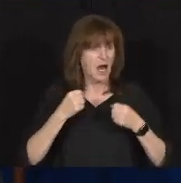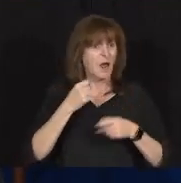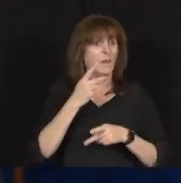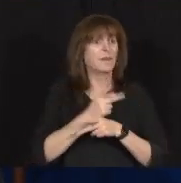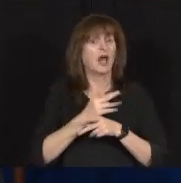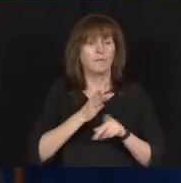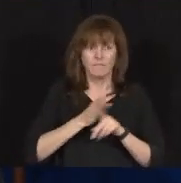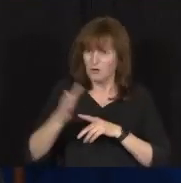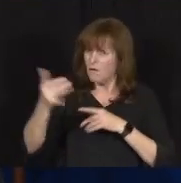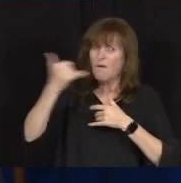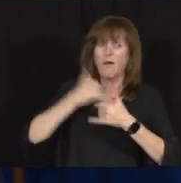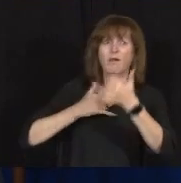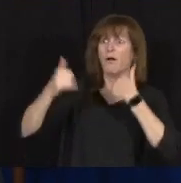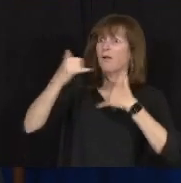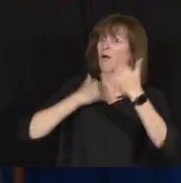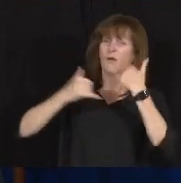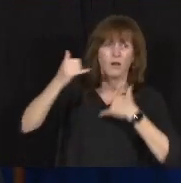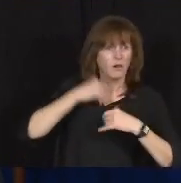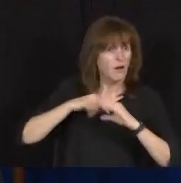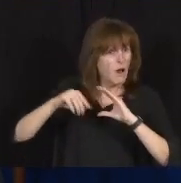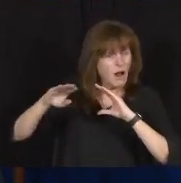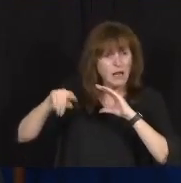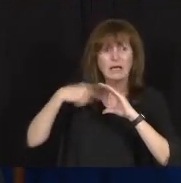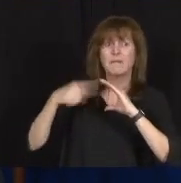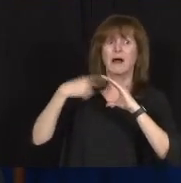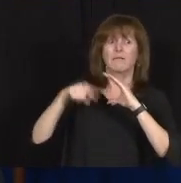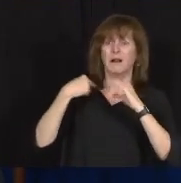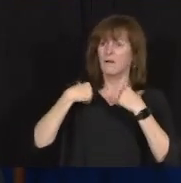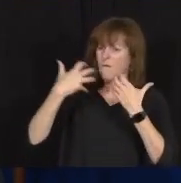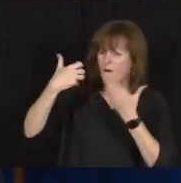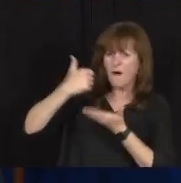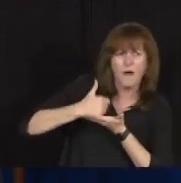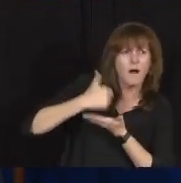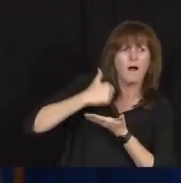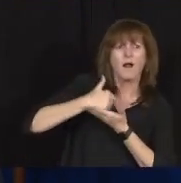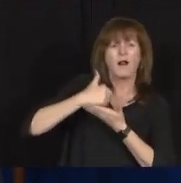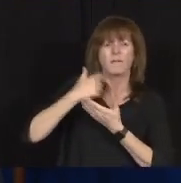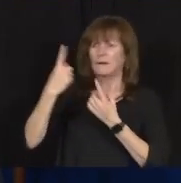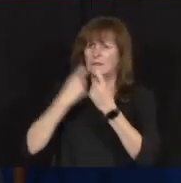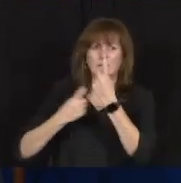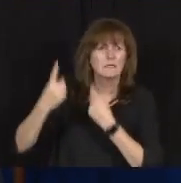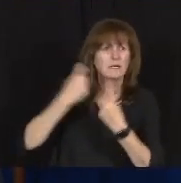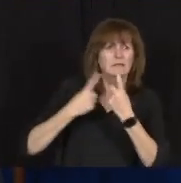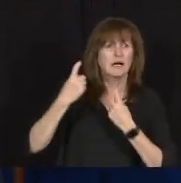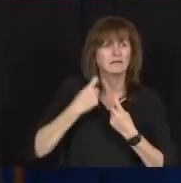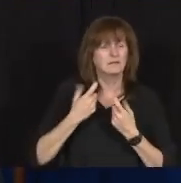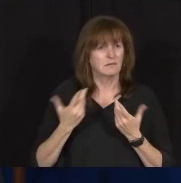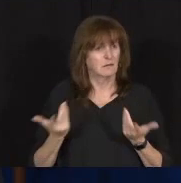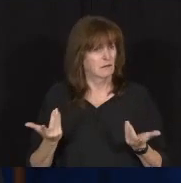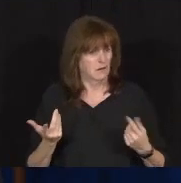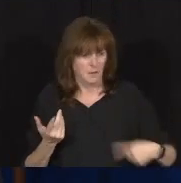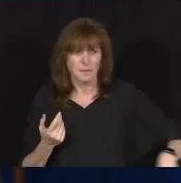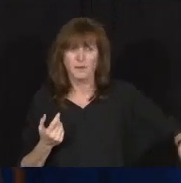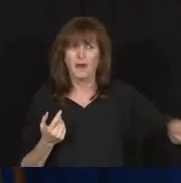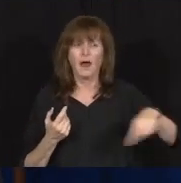hey're asking, how can I help? T hey don't want to sit on the sidelines and watch as this virus spreads. They want to get